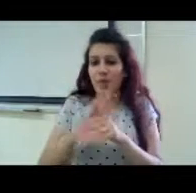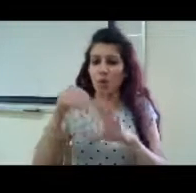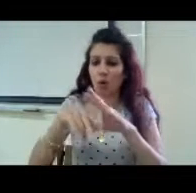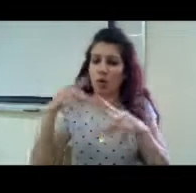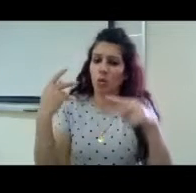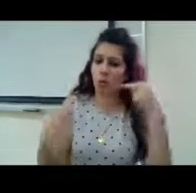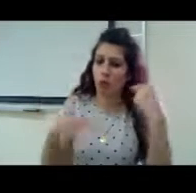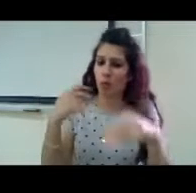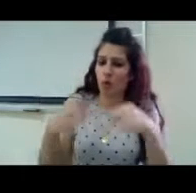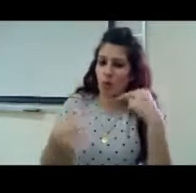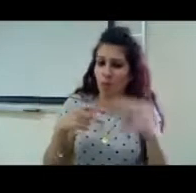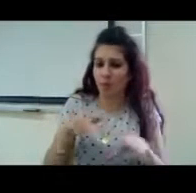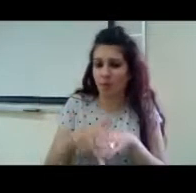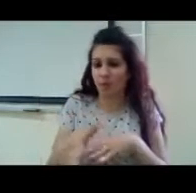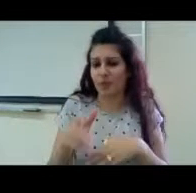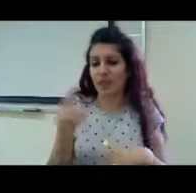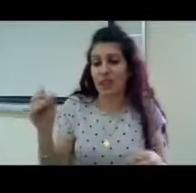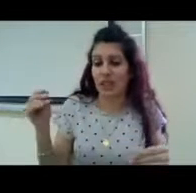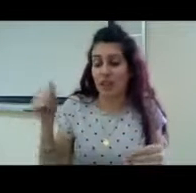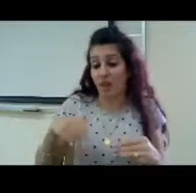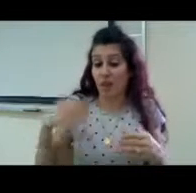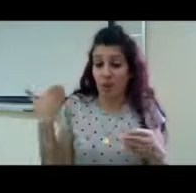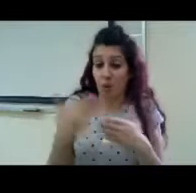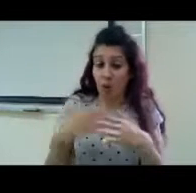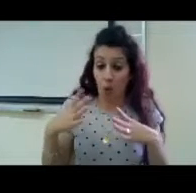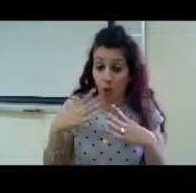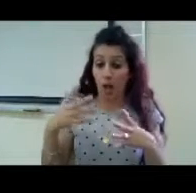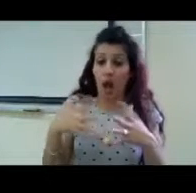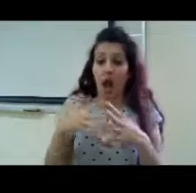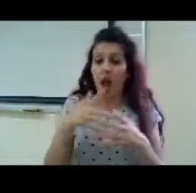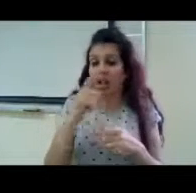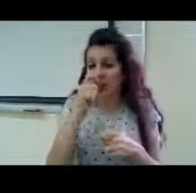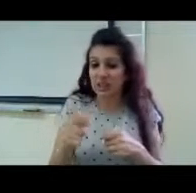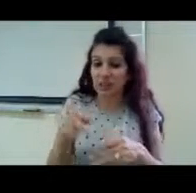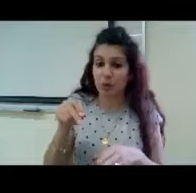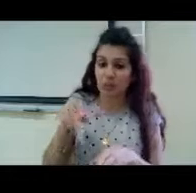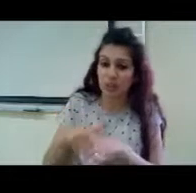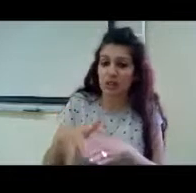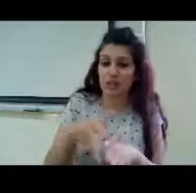learners we've heard some innovative practices today but our teachers ready